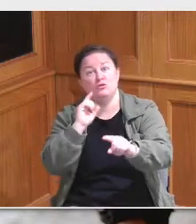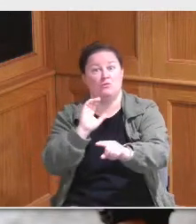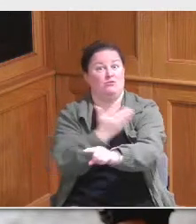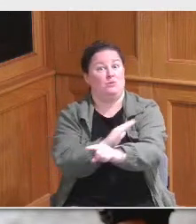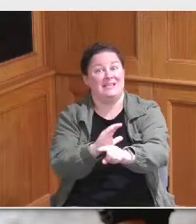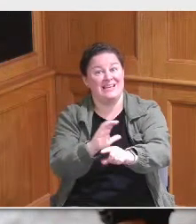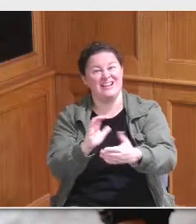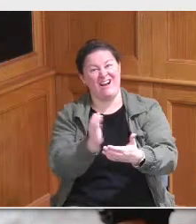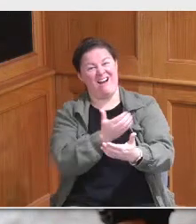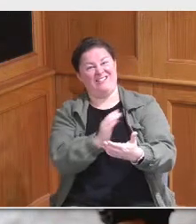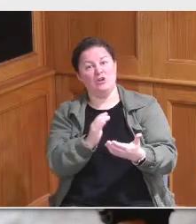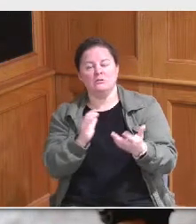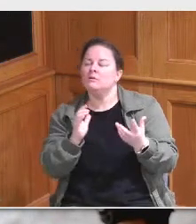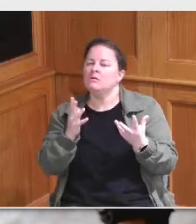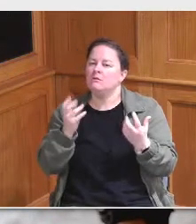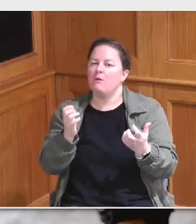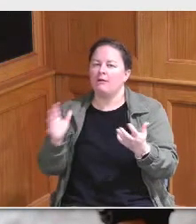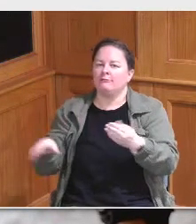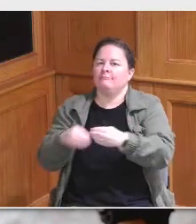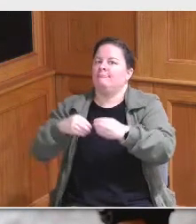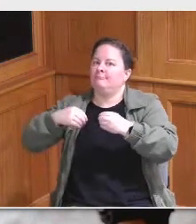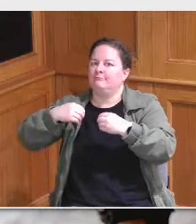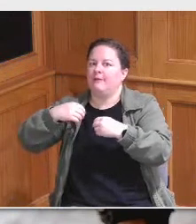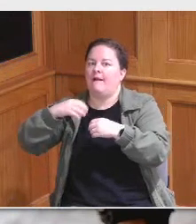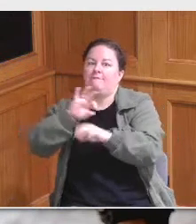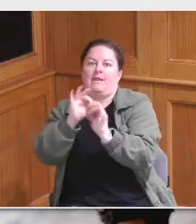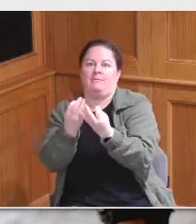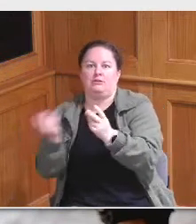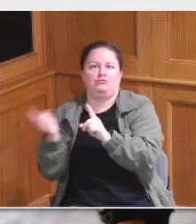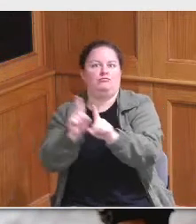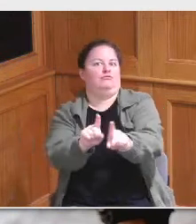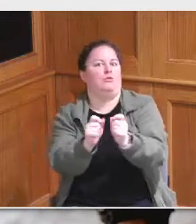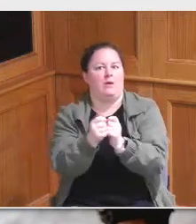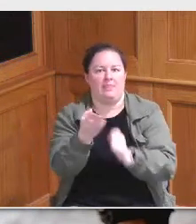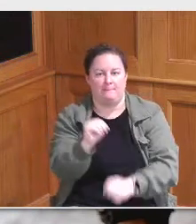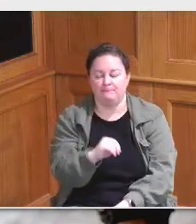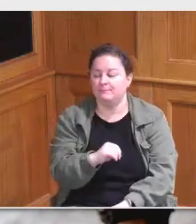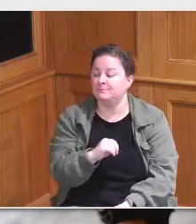here's some examples of some of the activities that we have on our calendar concerts musicals